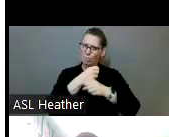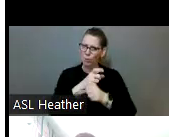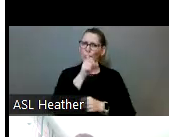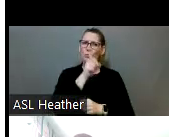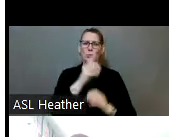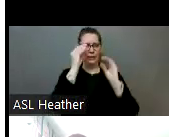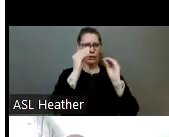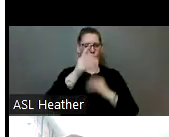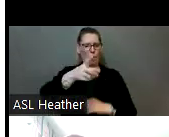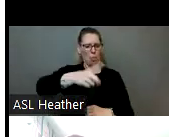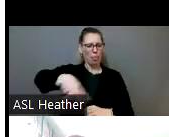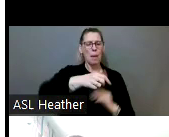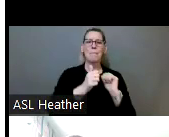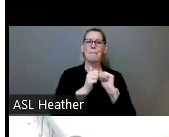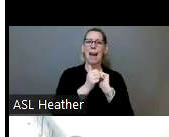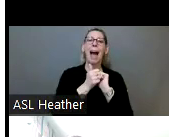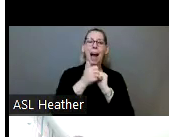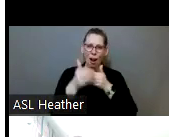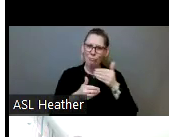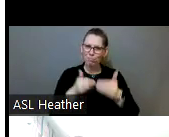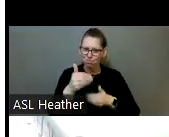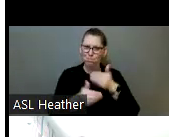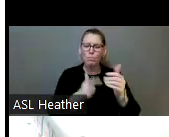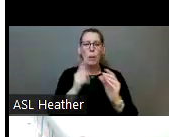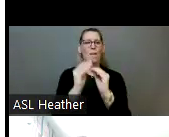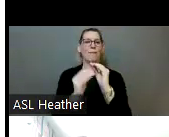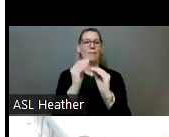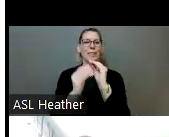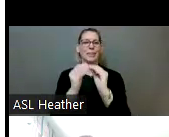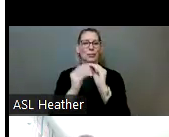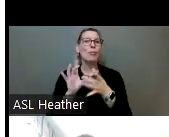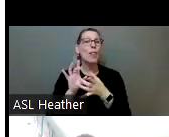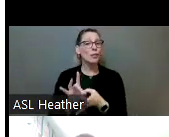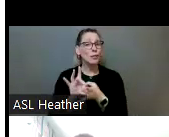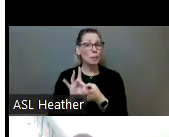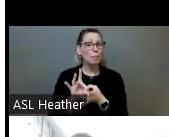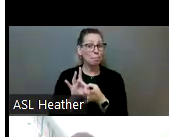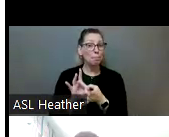students how to go about that process of repairing relationships; and then at